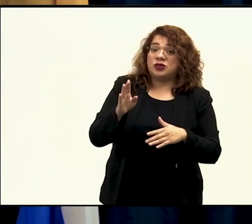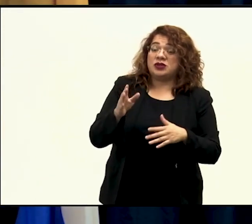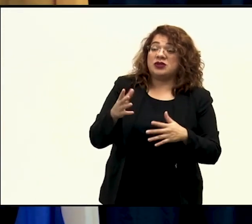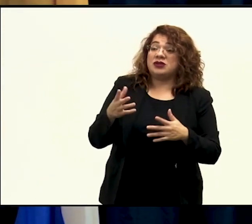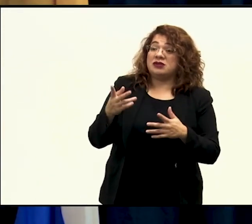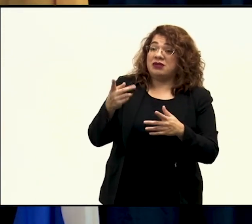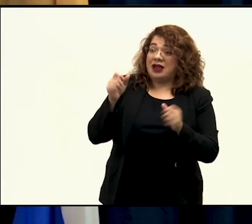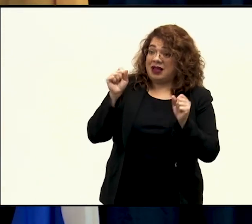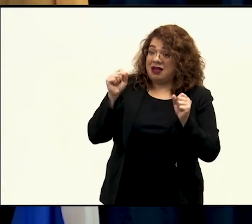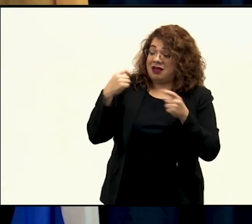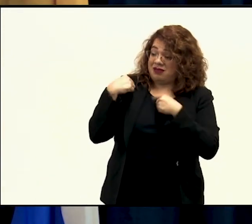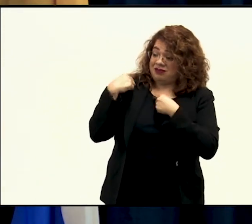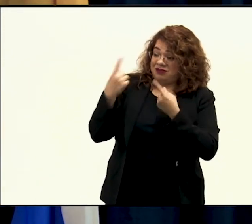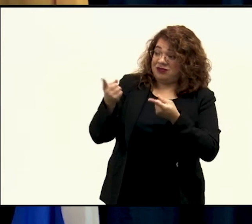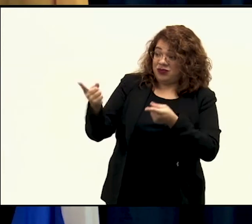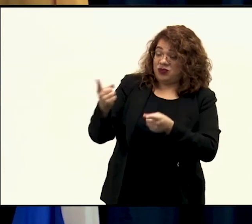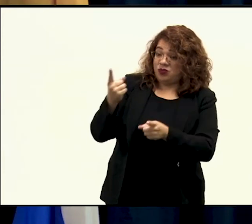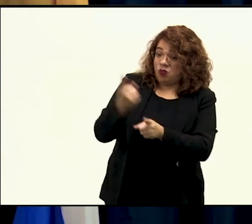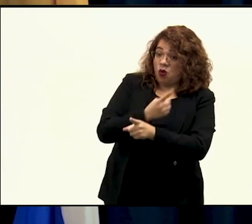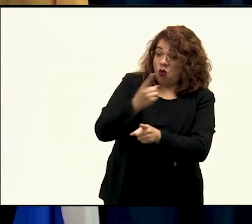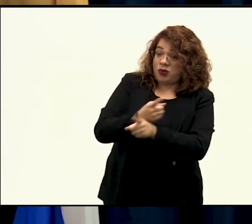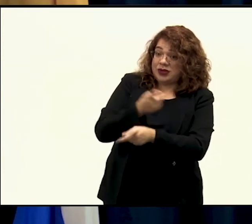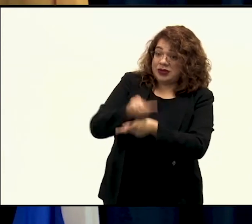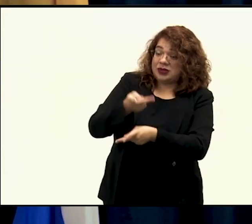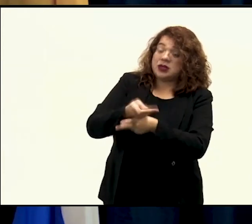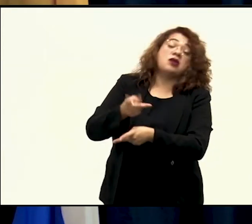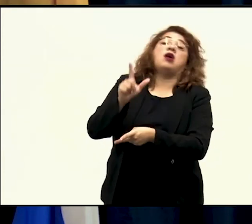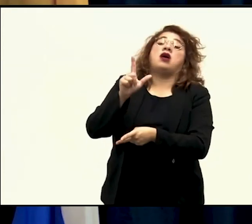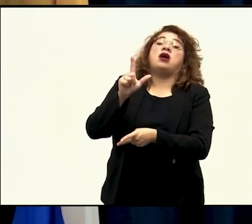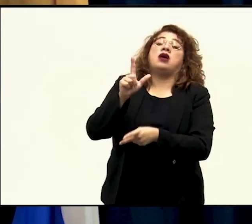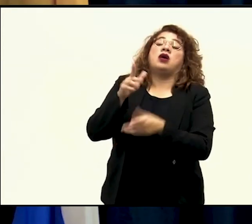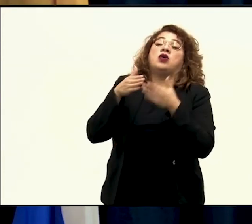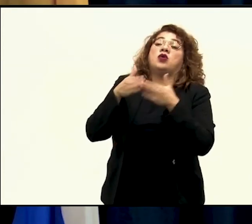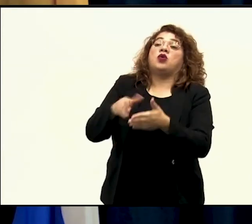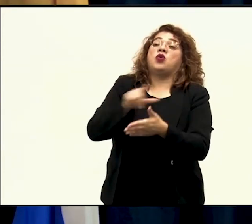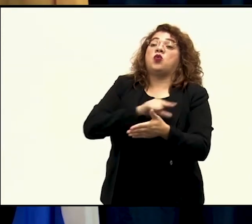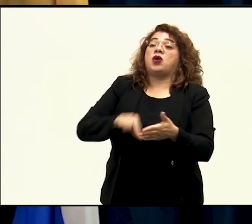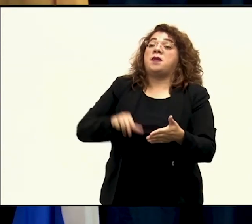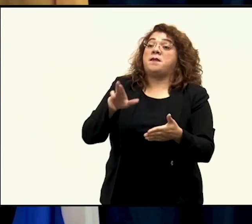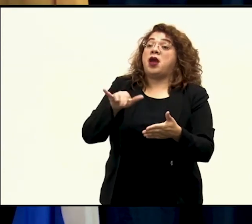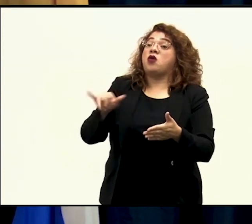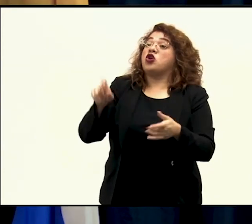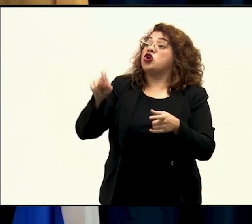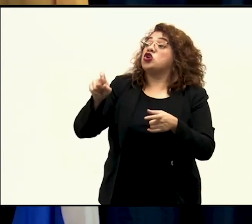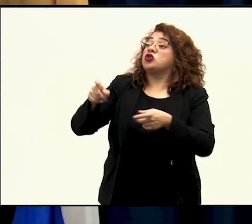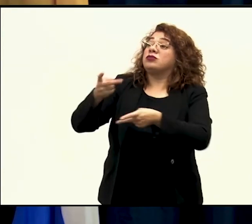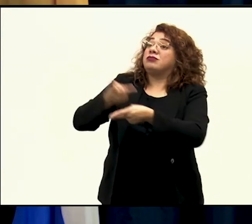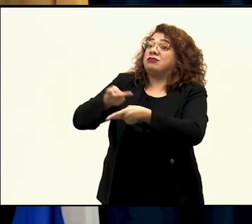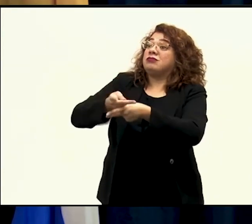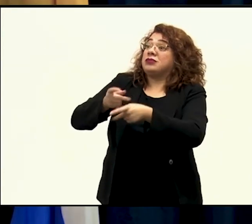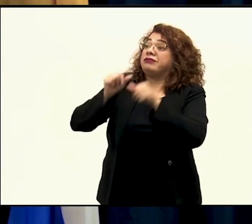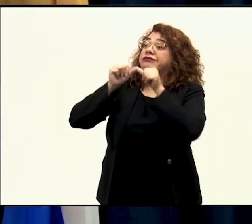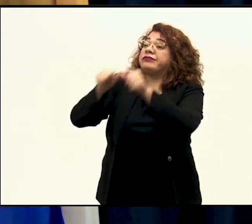and protected the Queen Mary and do you feel that the city should continue to work to preserve the Queen Mary in light of these recent reports?